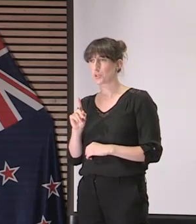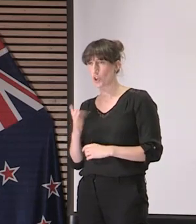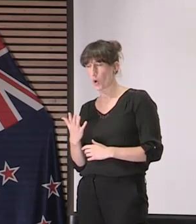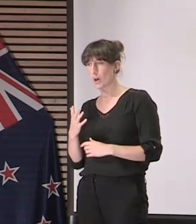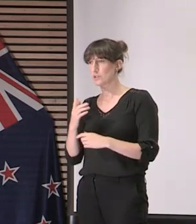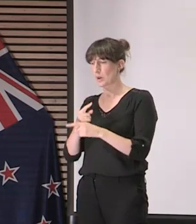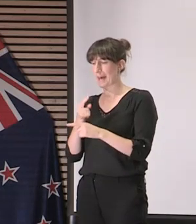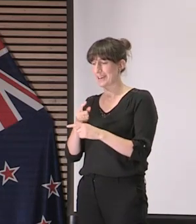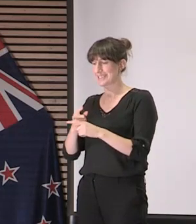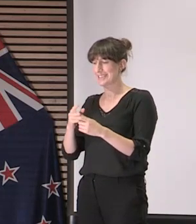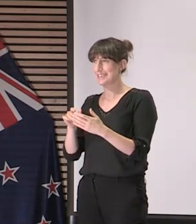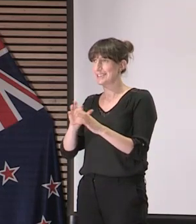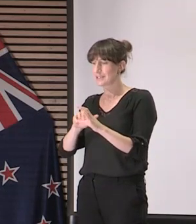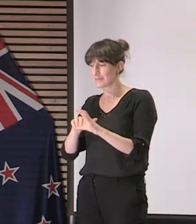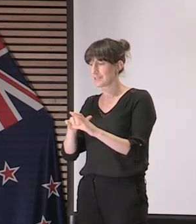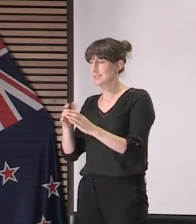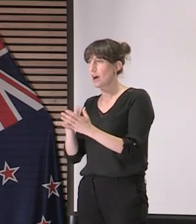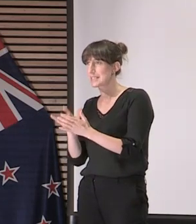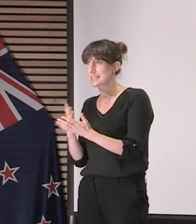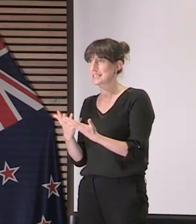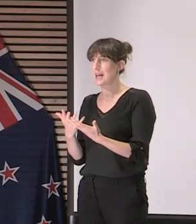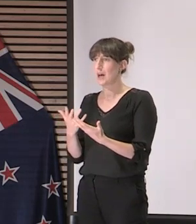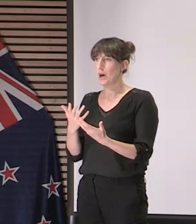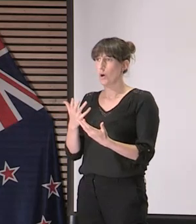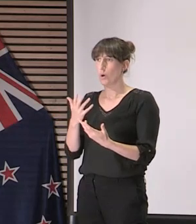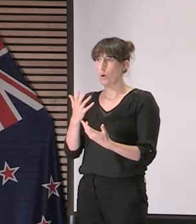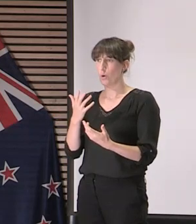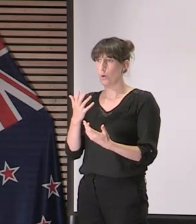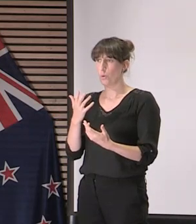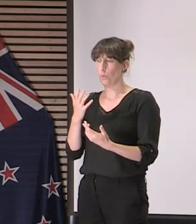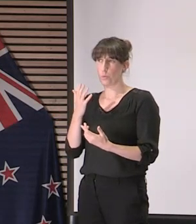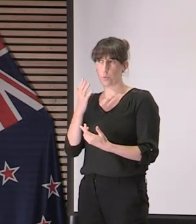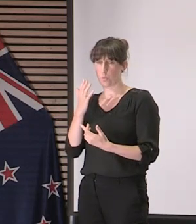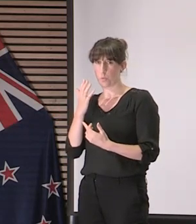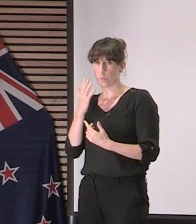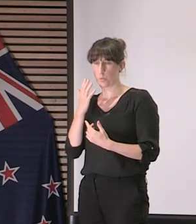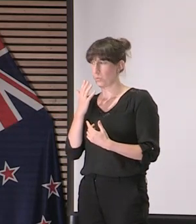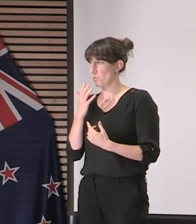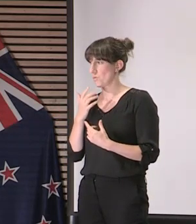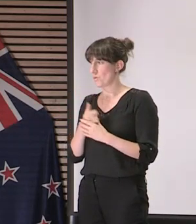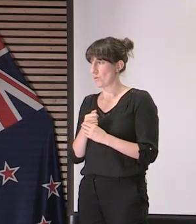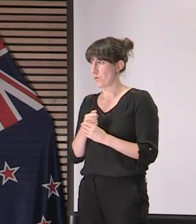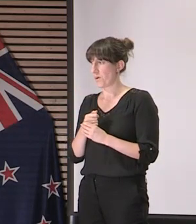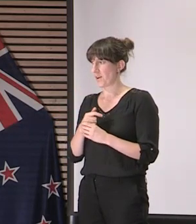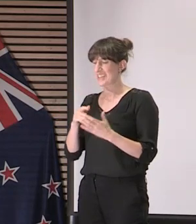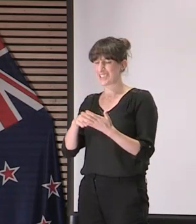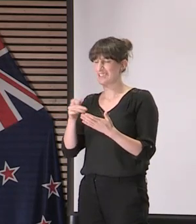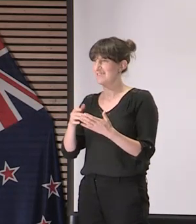Those devices will be in the ownership - the ownership of the devices will rest with the school. Many schools have